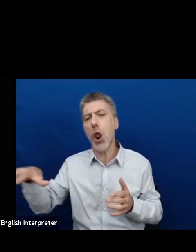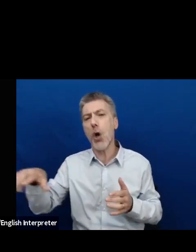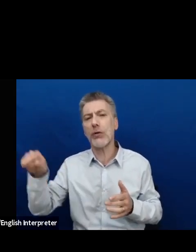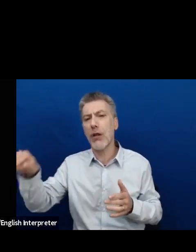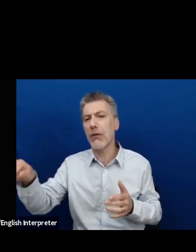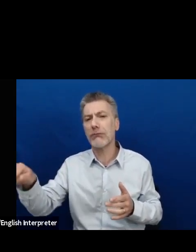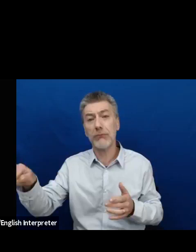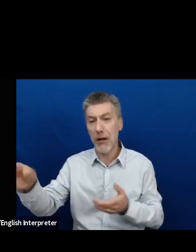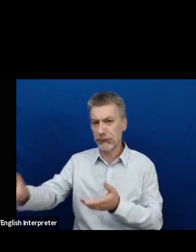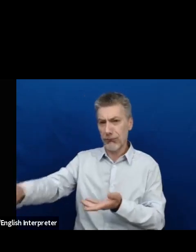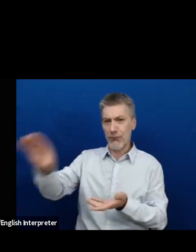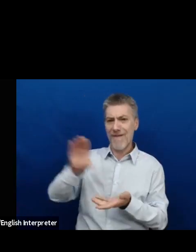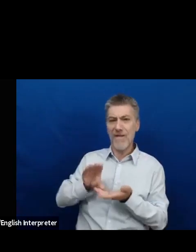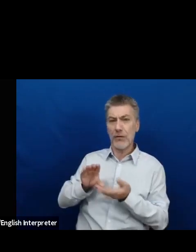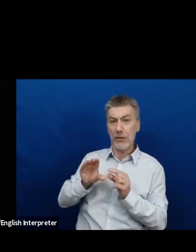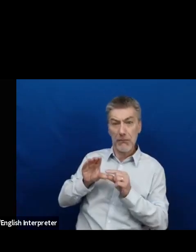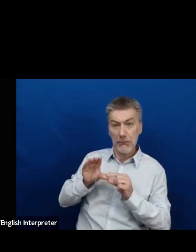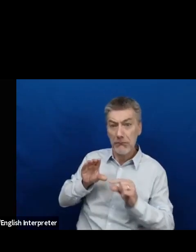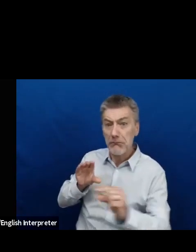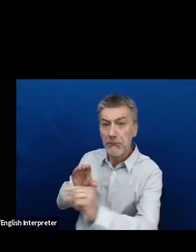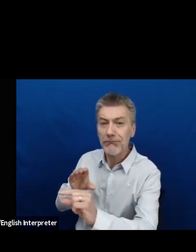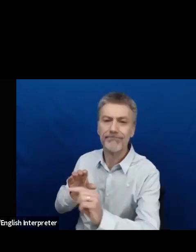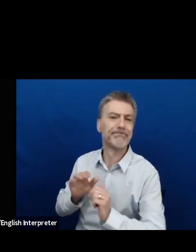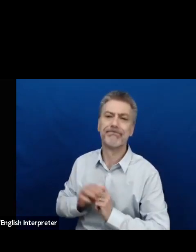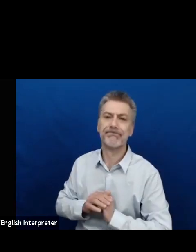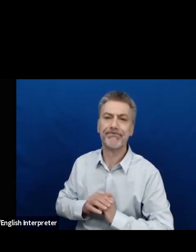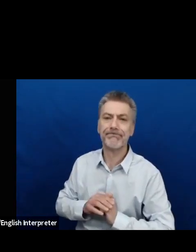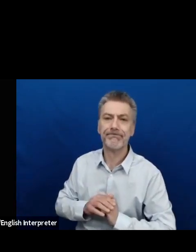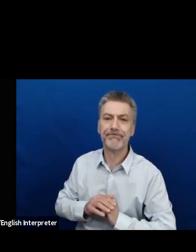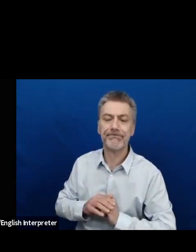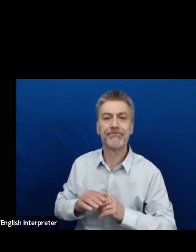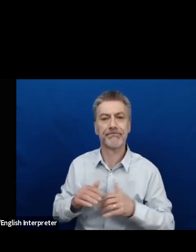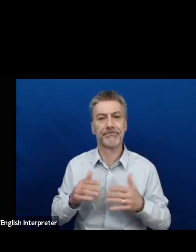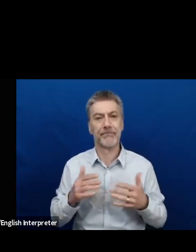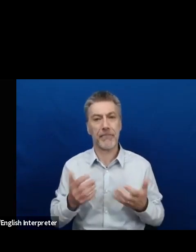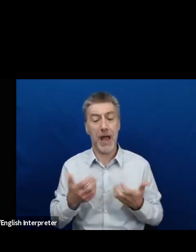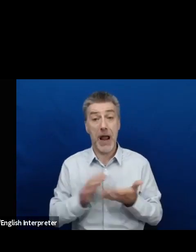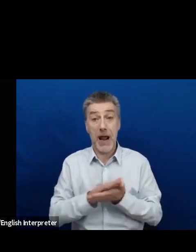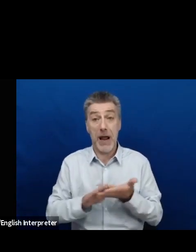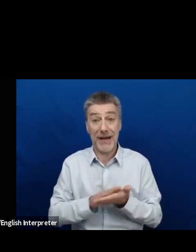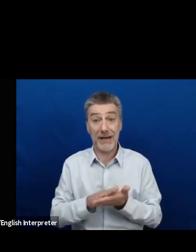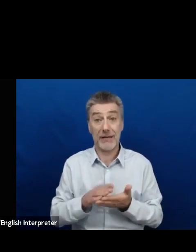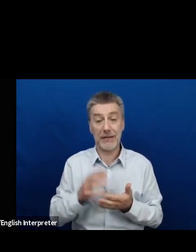same time as establishing citizenship for others. As I argued else tware